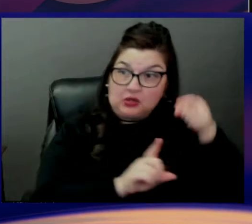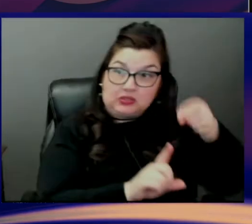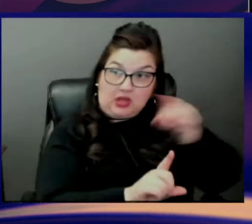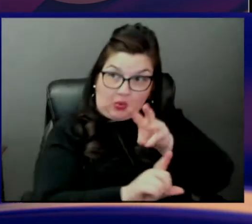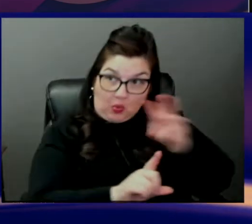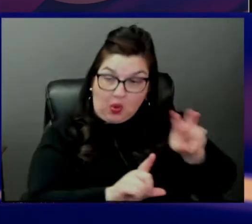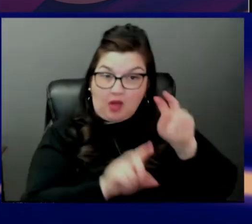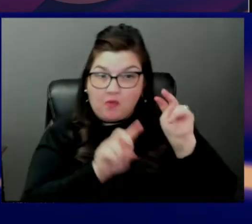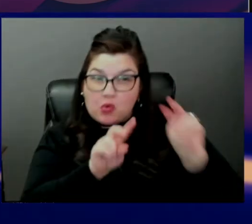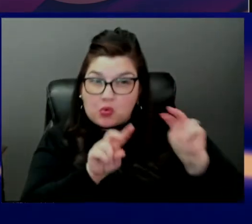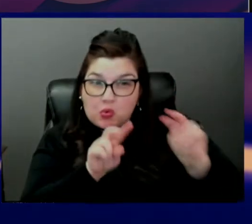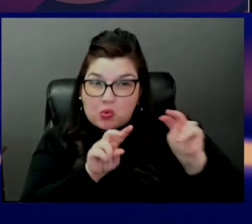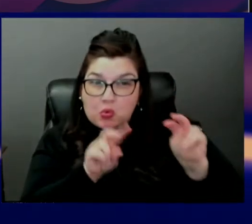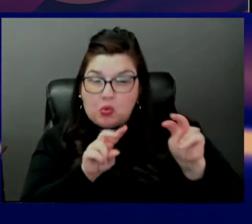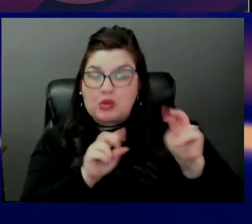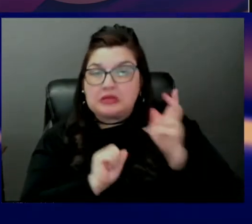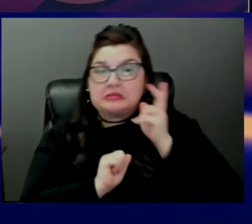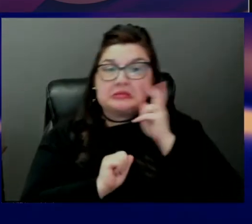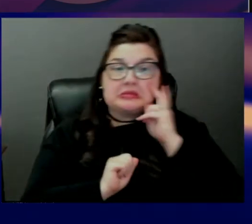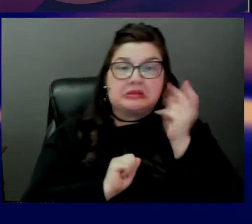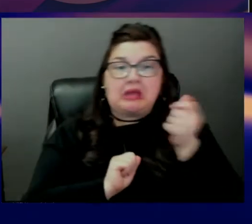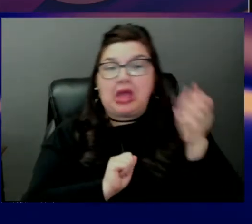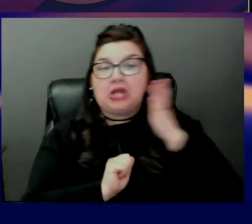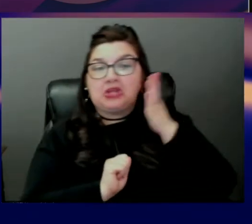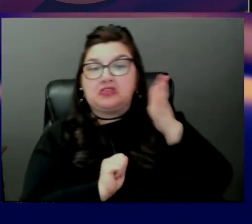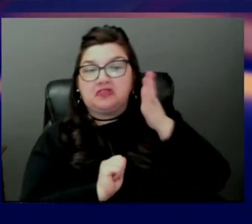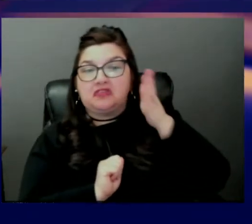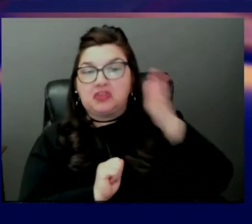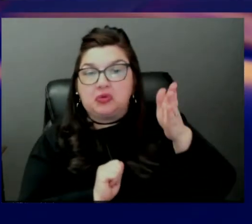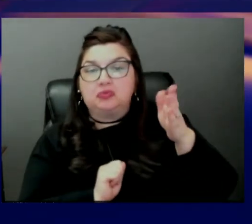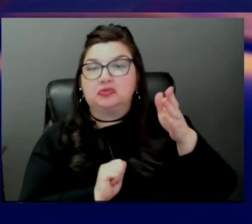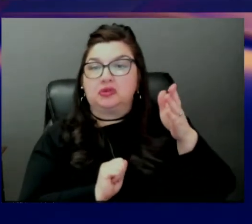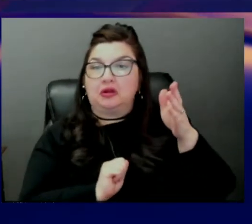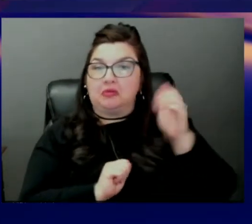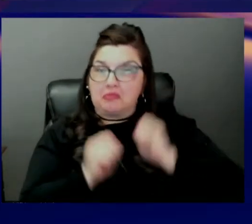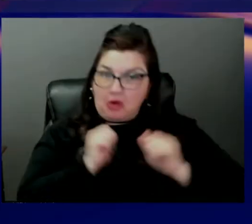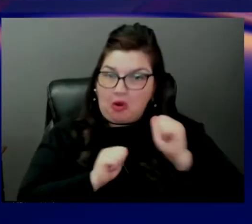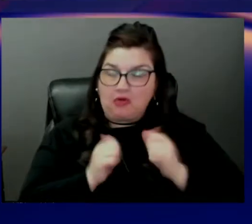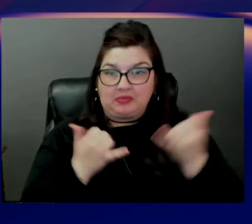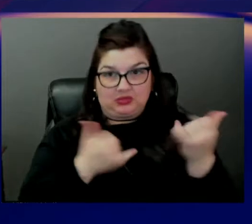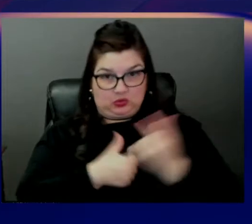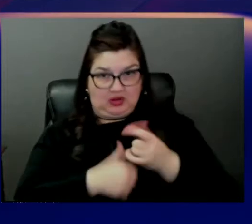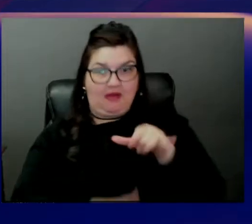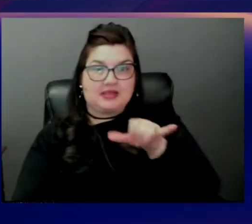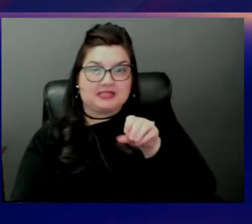they can see any of the future programs. Today we have Sysops but tomorrow we might have something else.